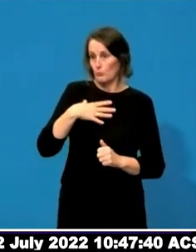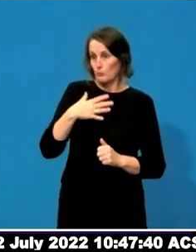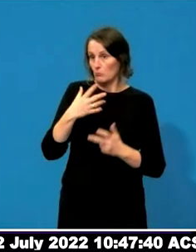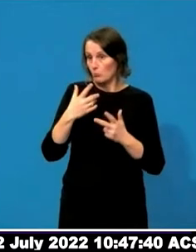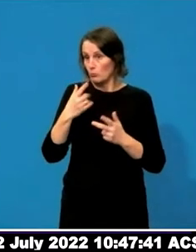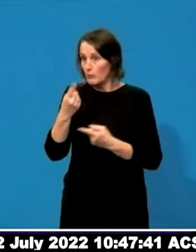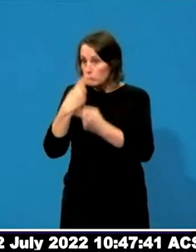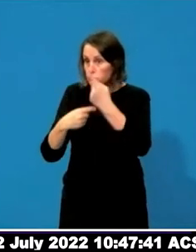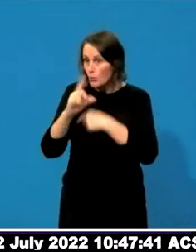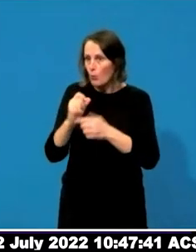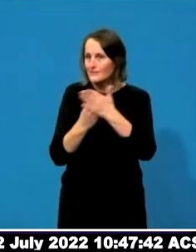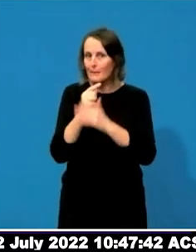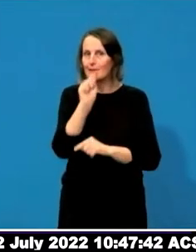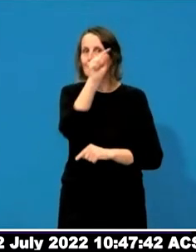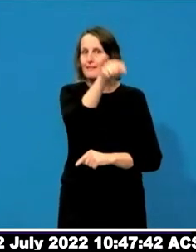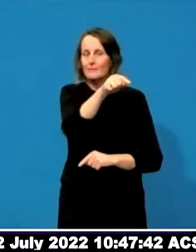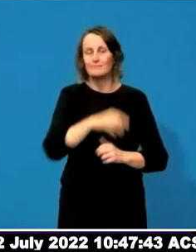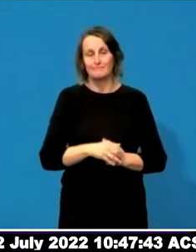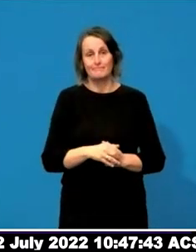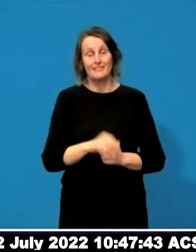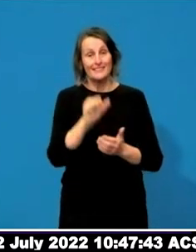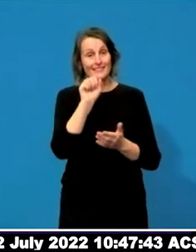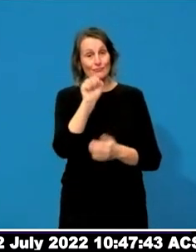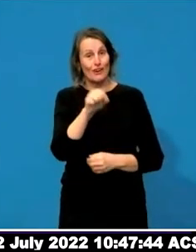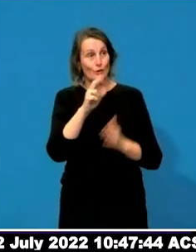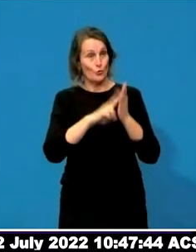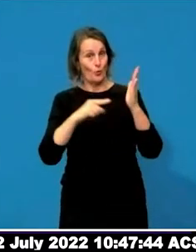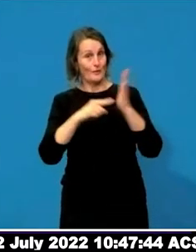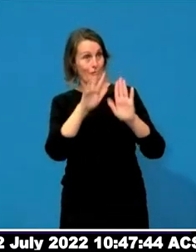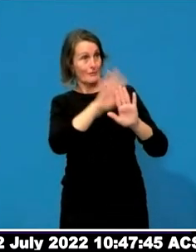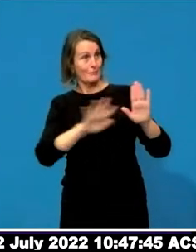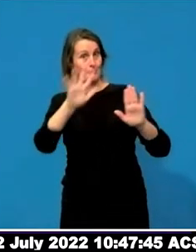Obviously, you know, 600 people across the Territory, you know,